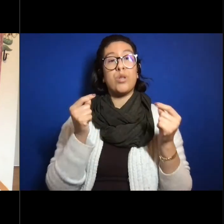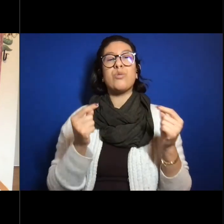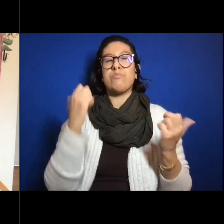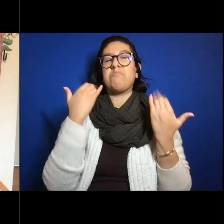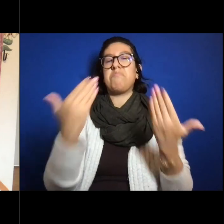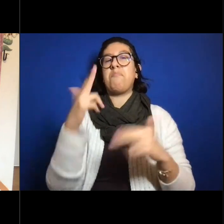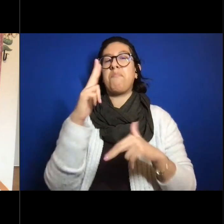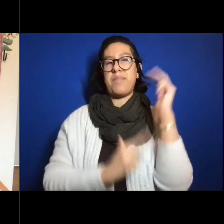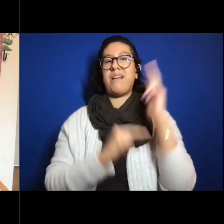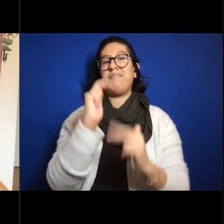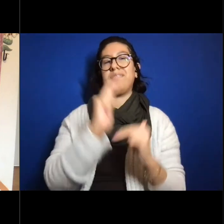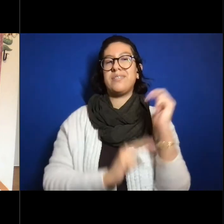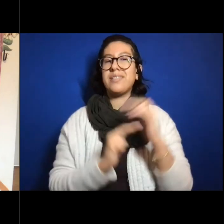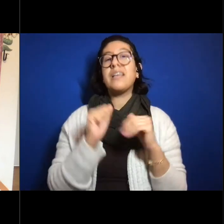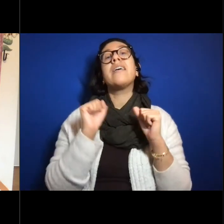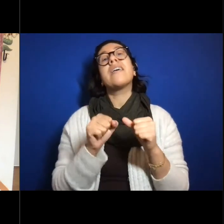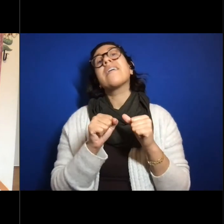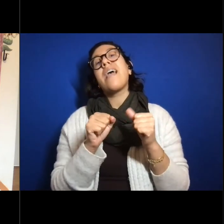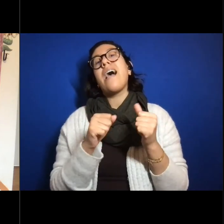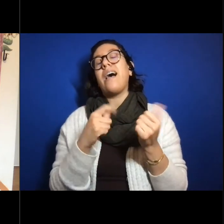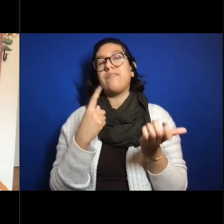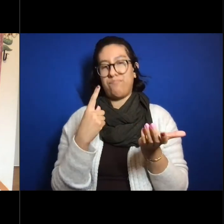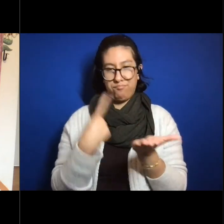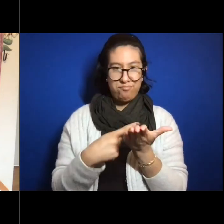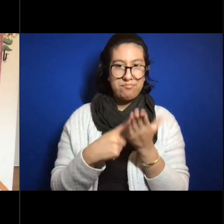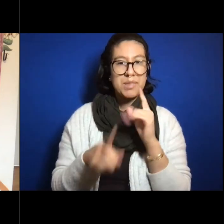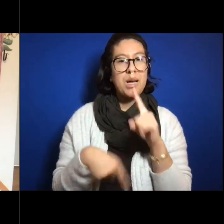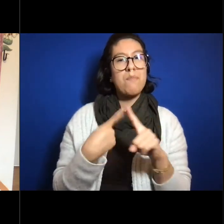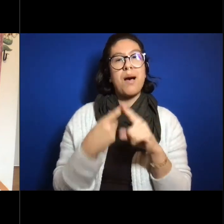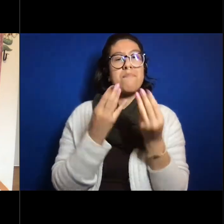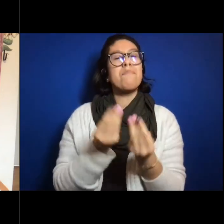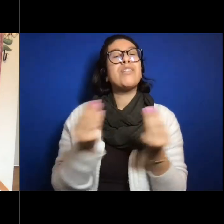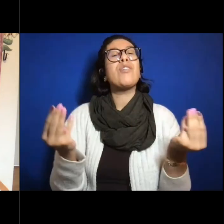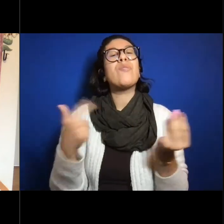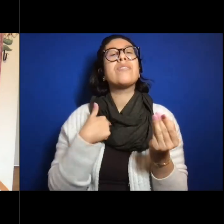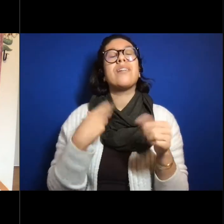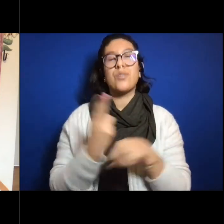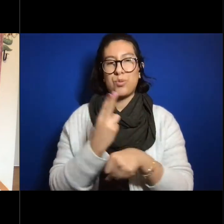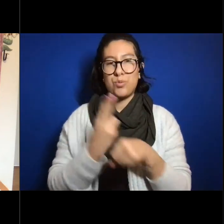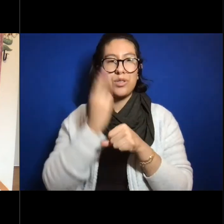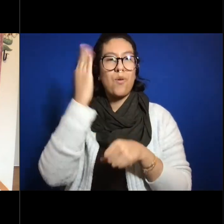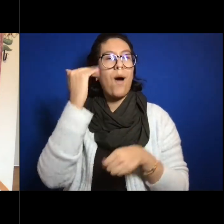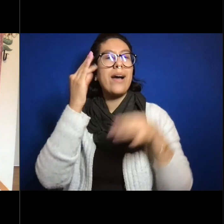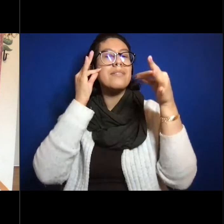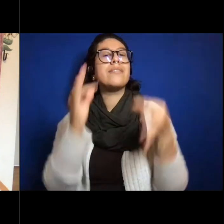And while I do that, we can kind of talk about the materials that I'm using and why we chose to do it this way.